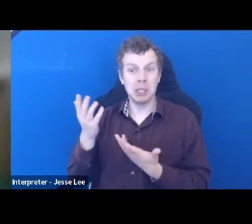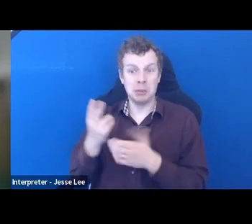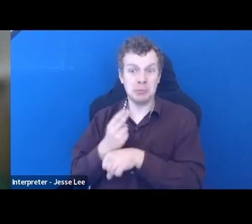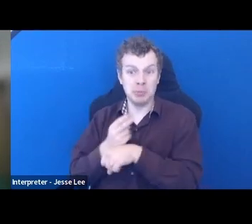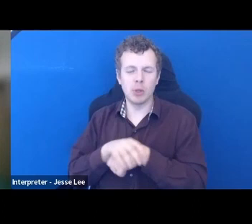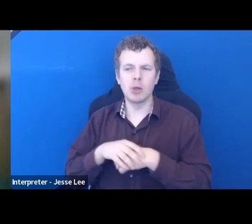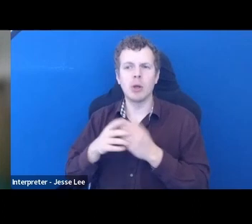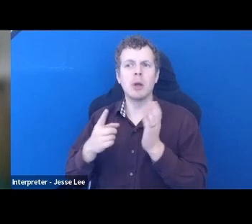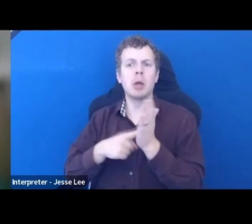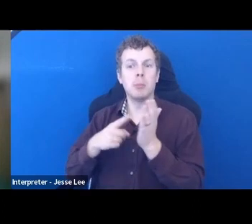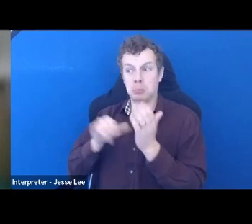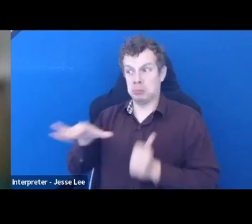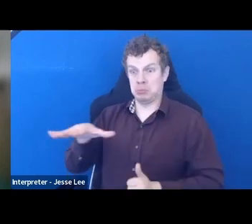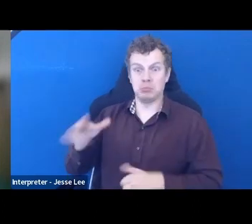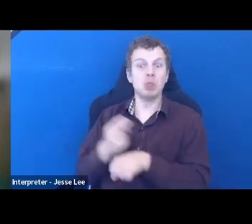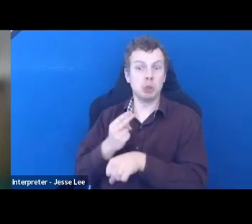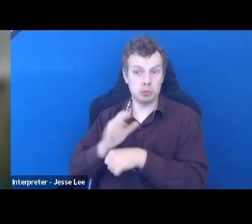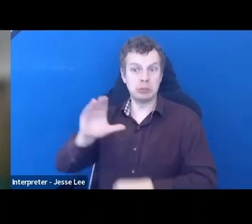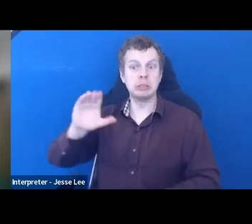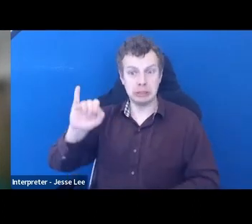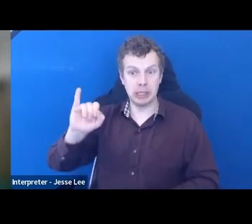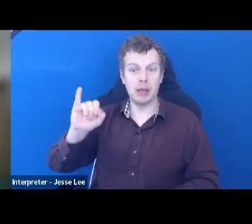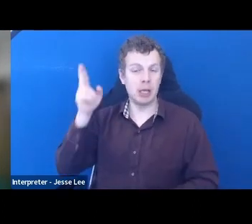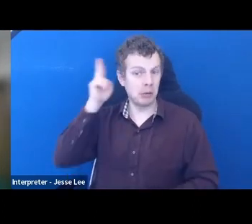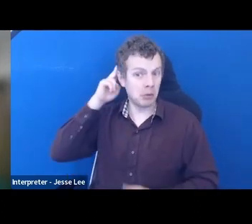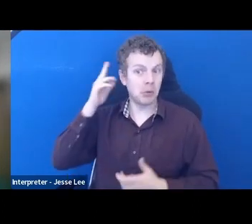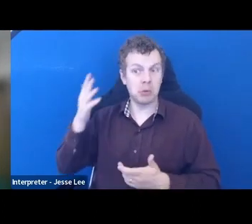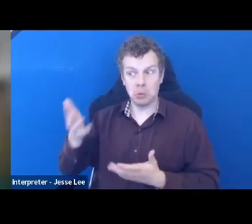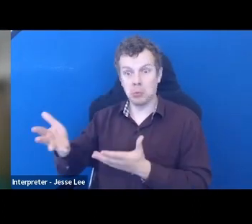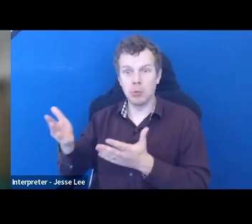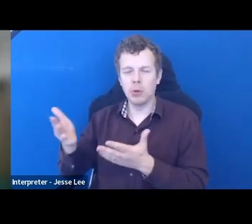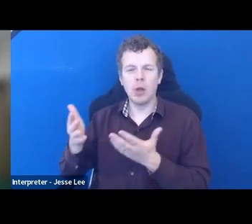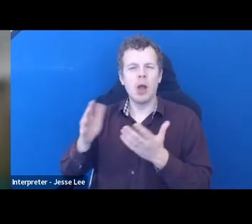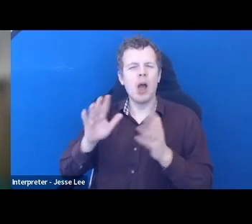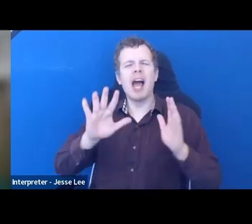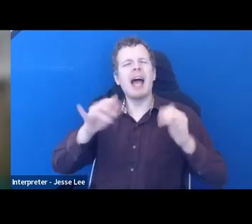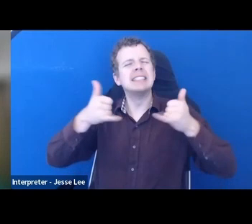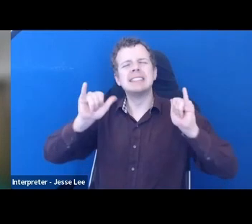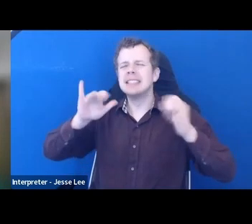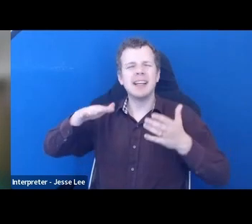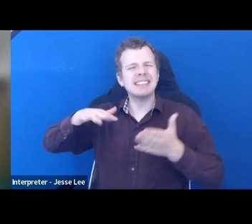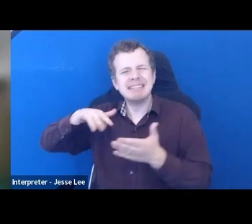But we're still gathering evidence. And so I don't want to focus so much on the - what we don't know.